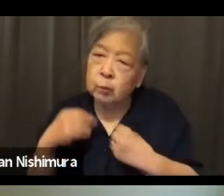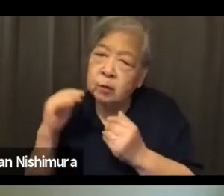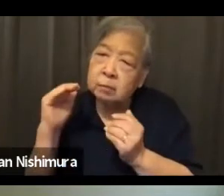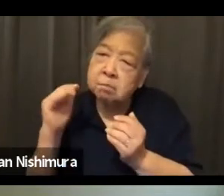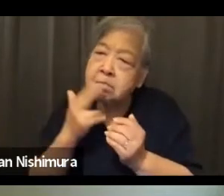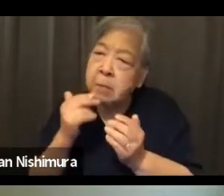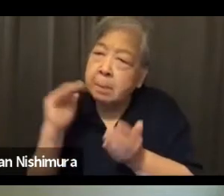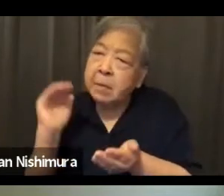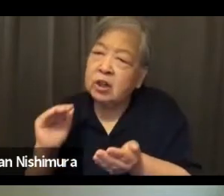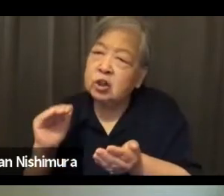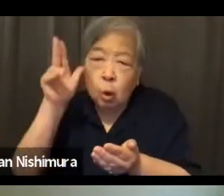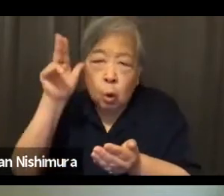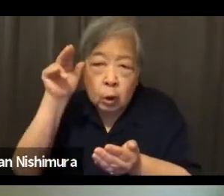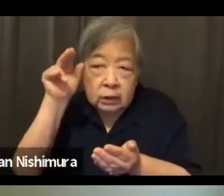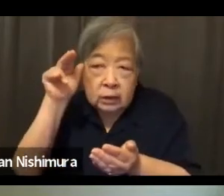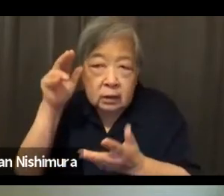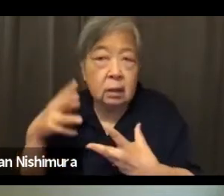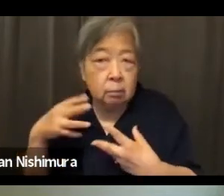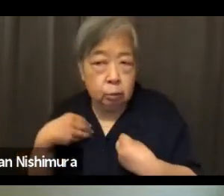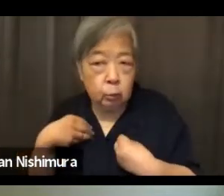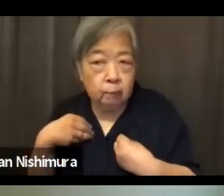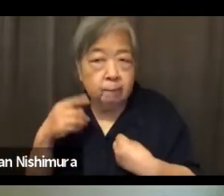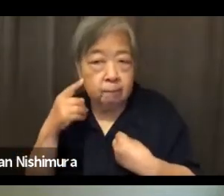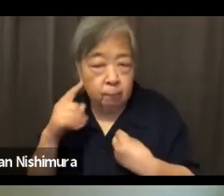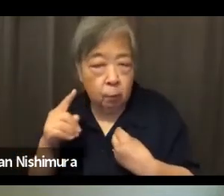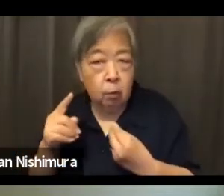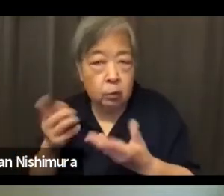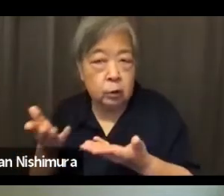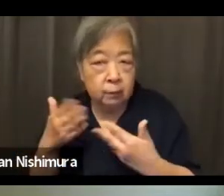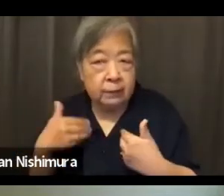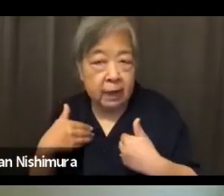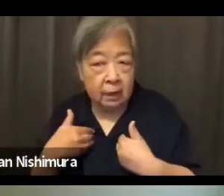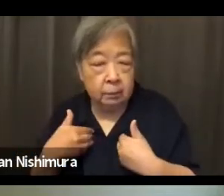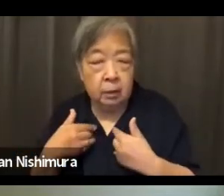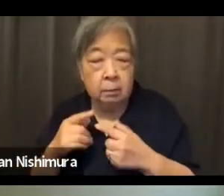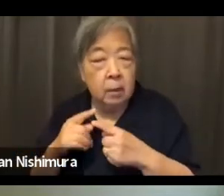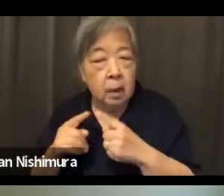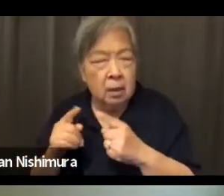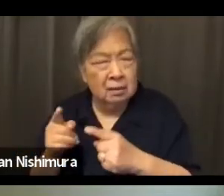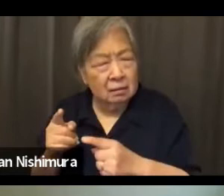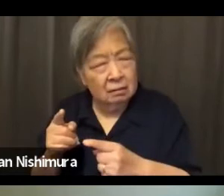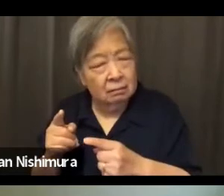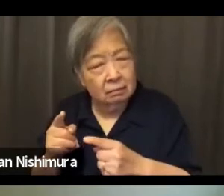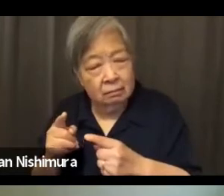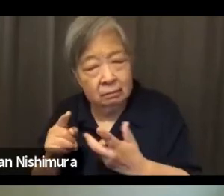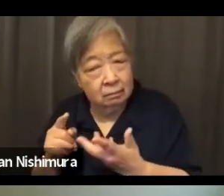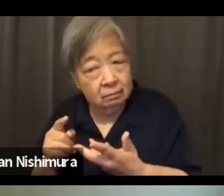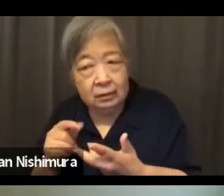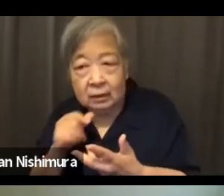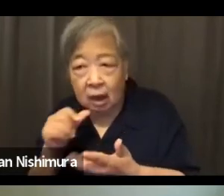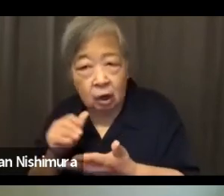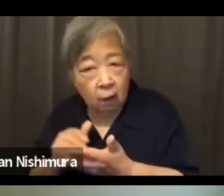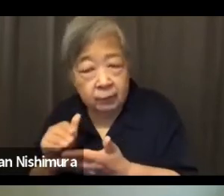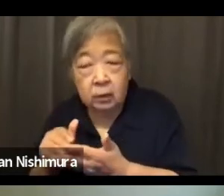but it's definitely not typical, so what do I mean by an absolute right?